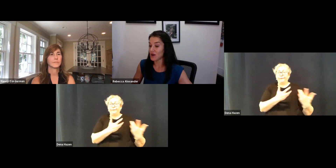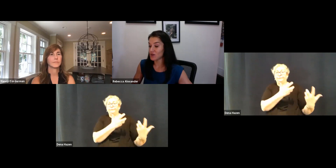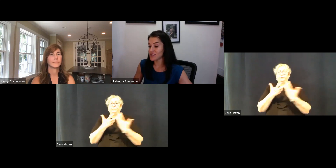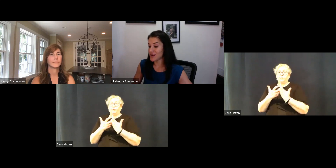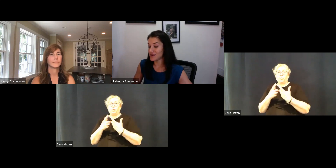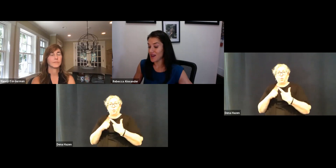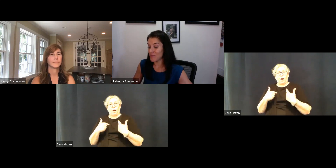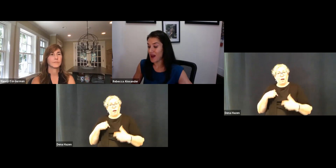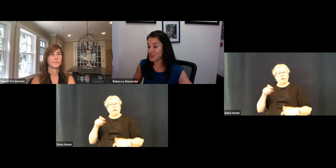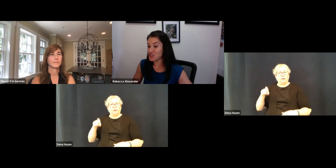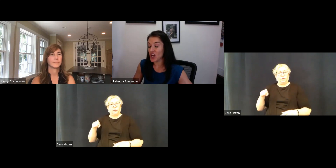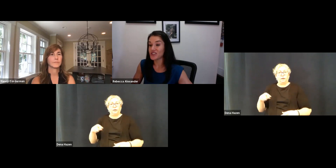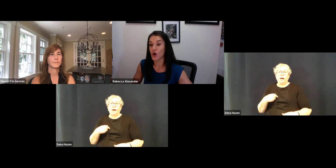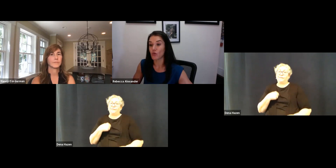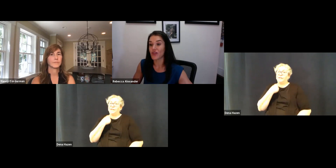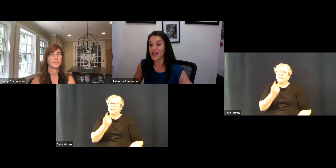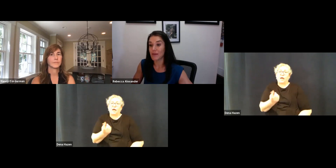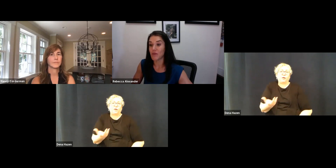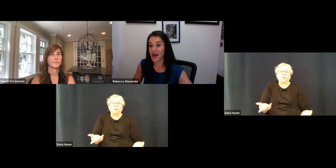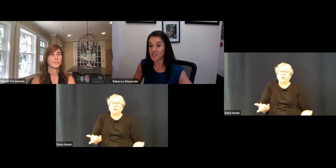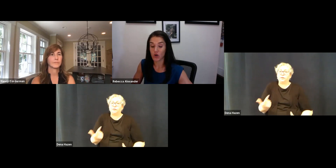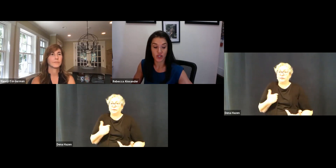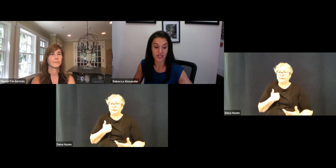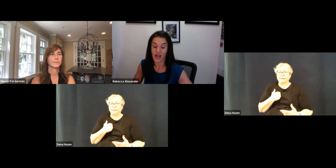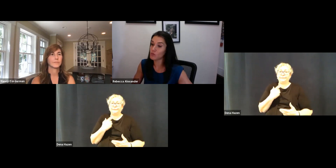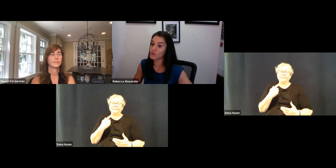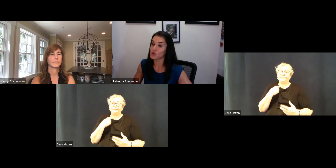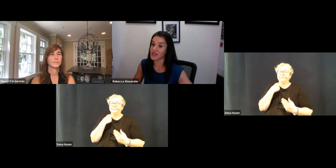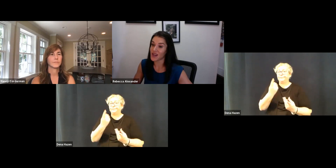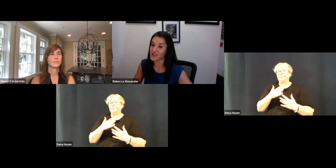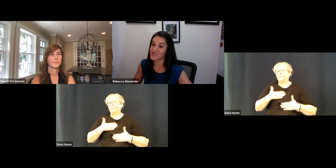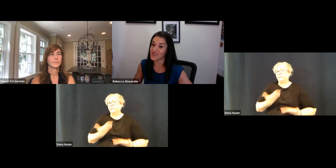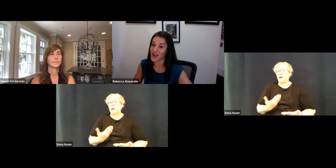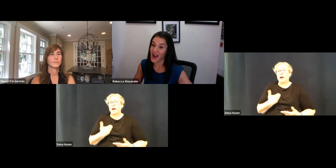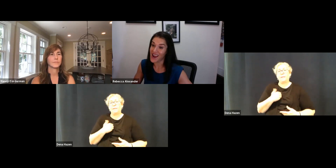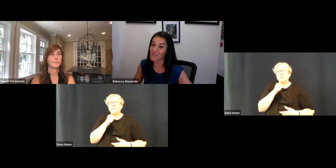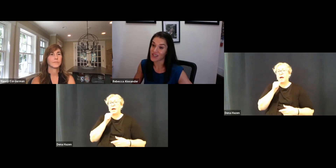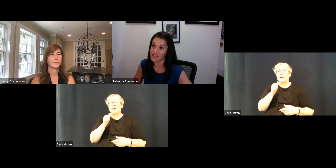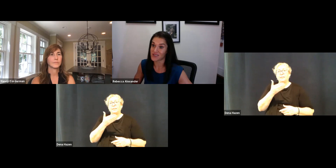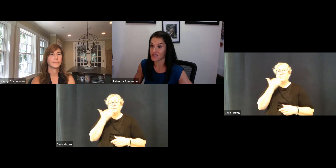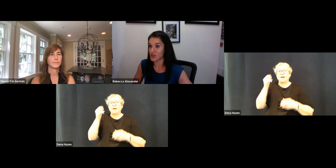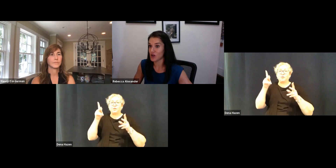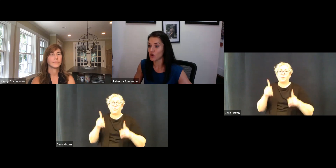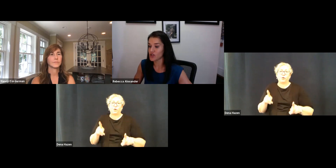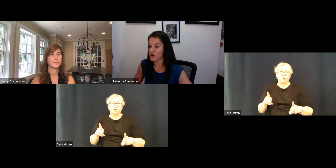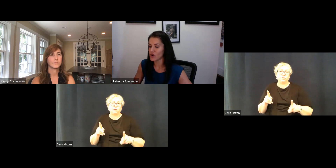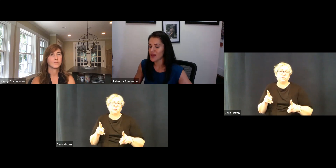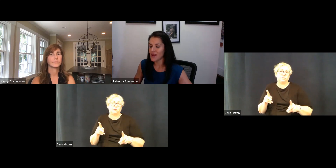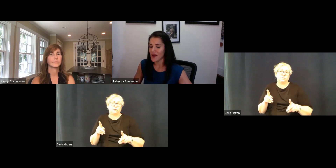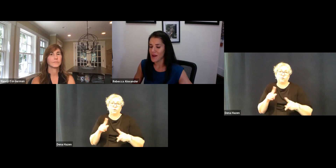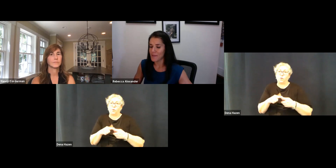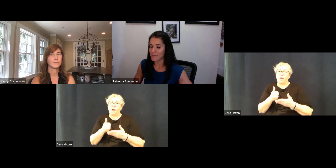And I would say to them, I just don't think I'm the best person to help you because I have needs also.